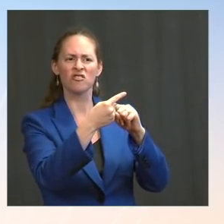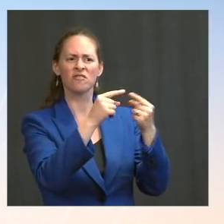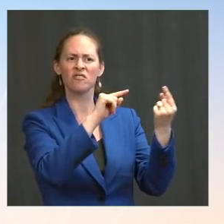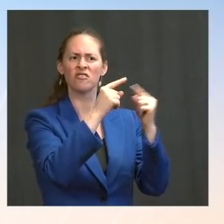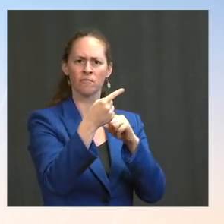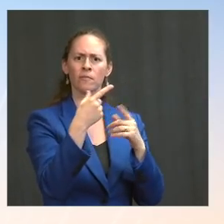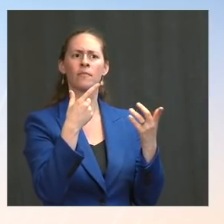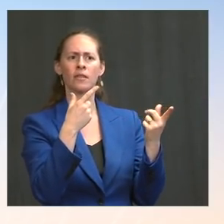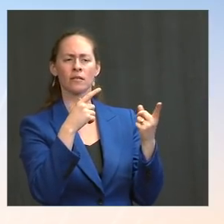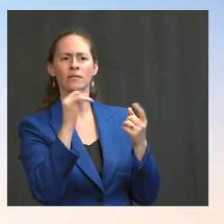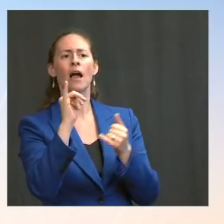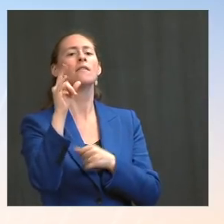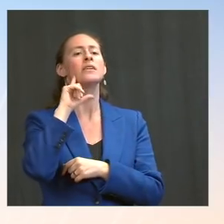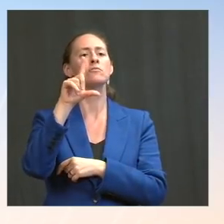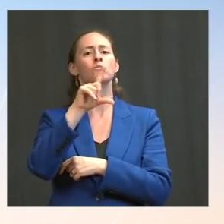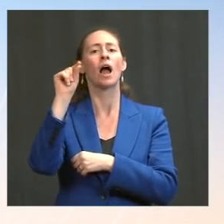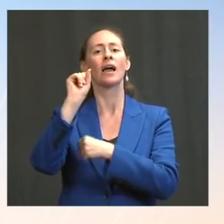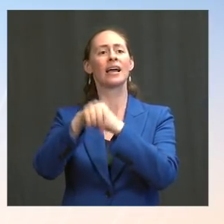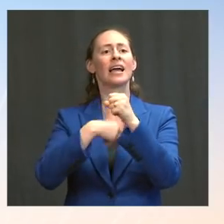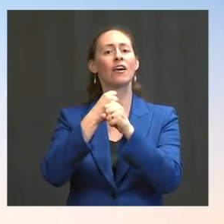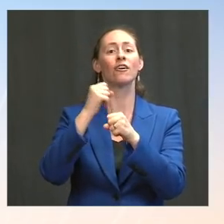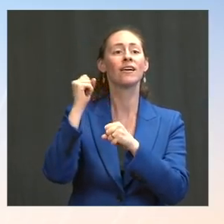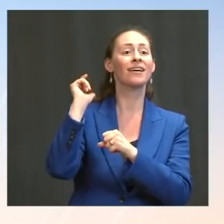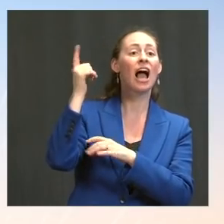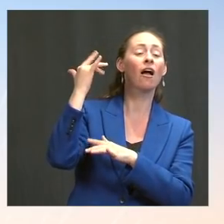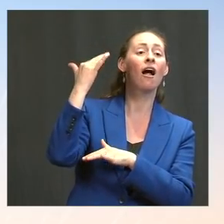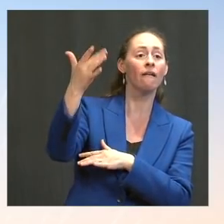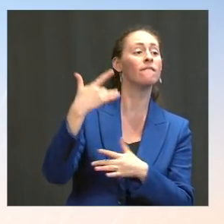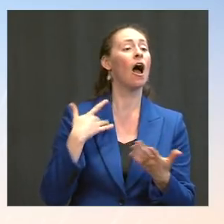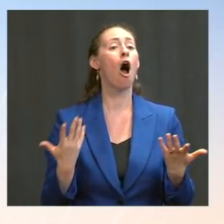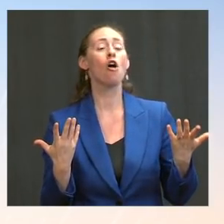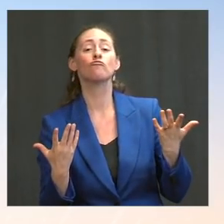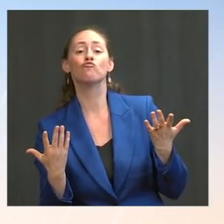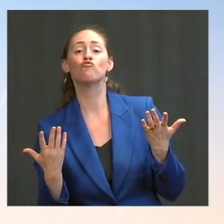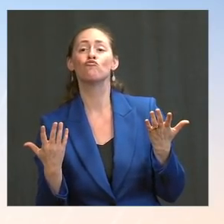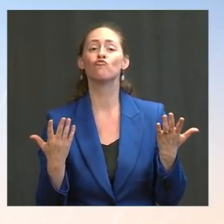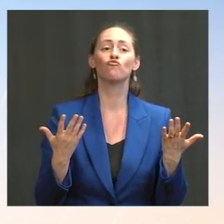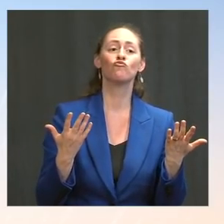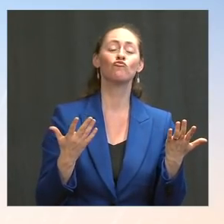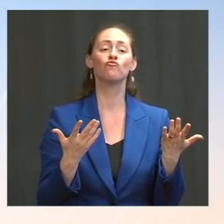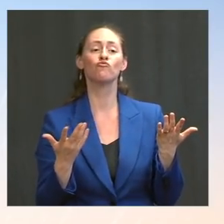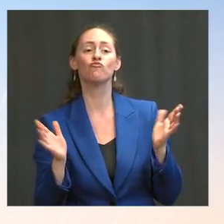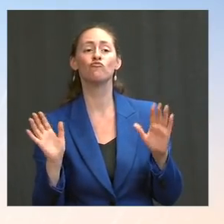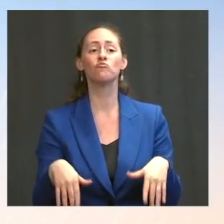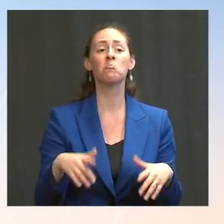most Americans were gung-ho, full of patriotism to go get those people who had attacked our country in 2001.